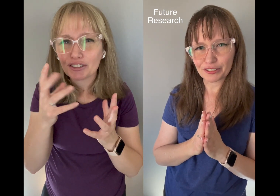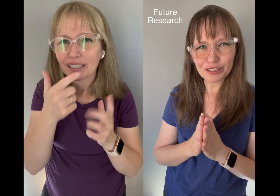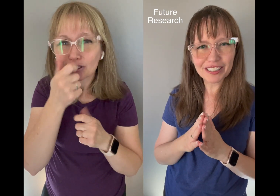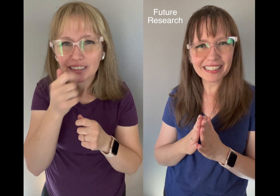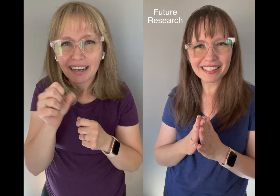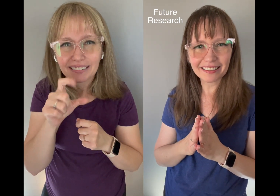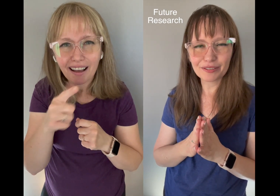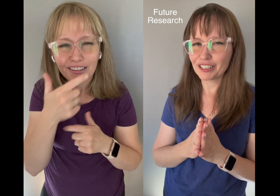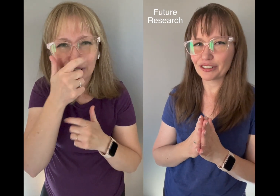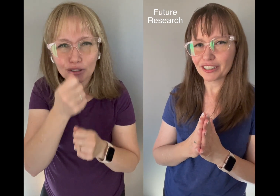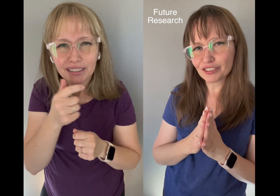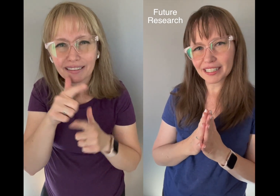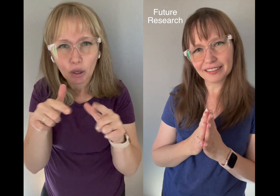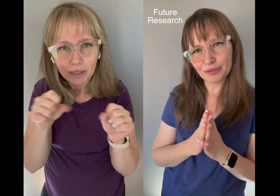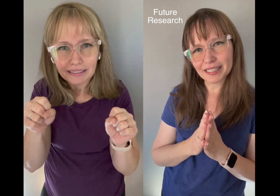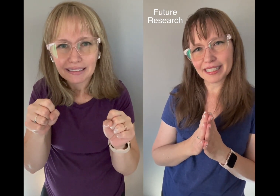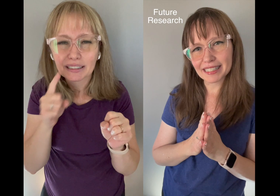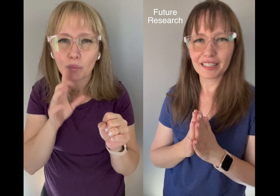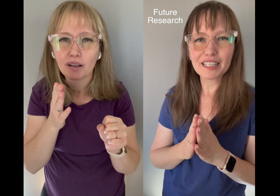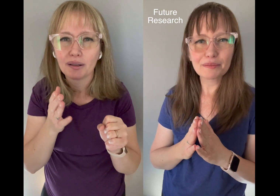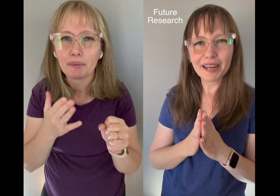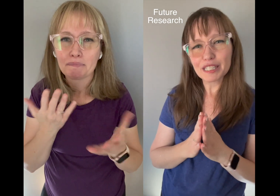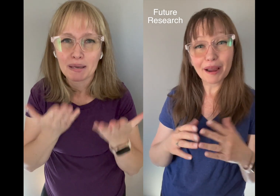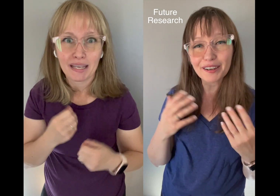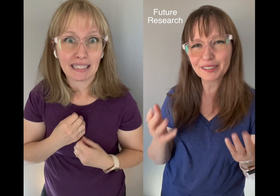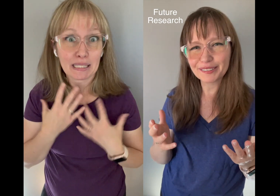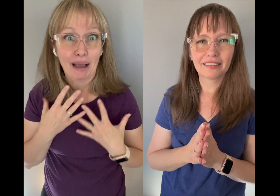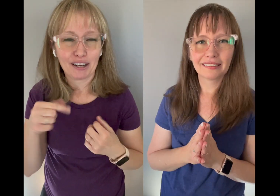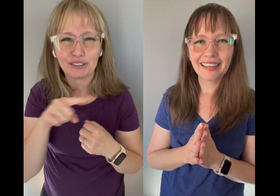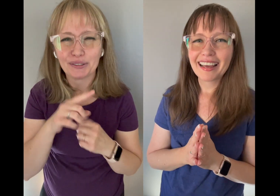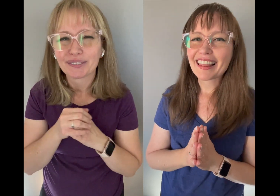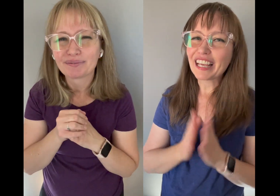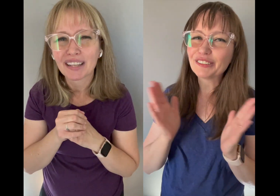interested in sign language and you're interested in linguistics this might inspire you thank you